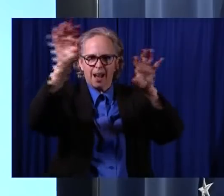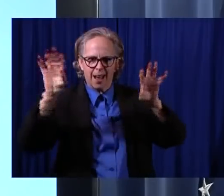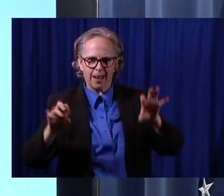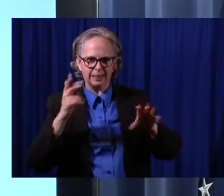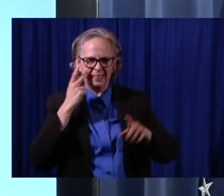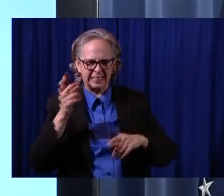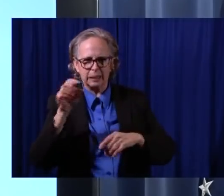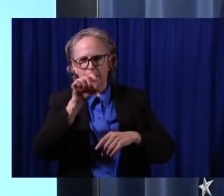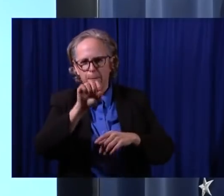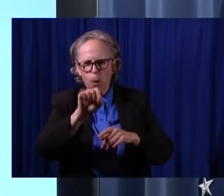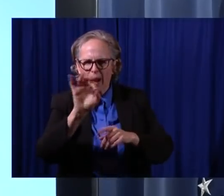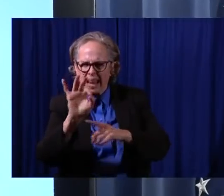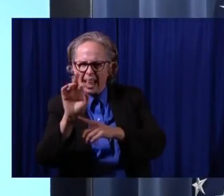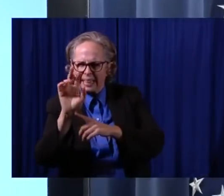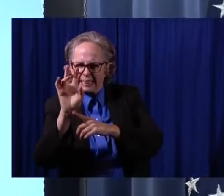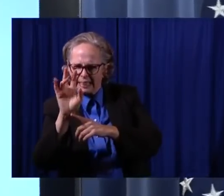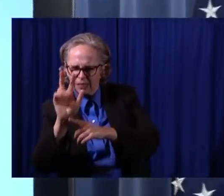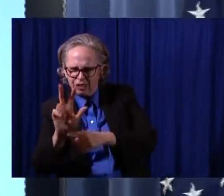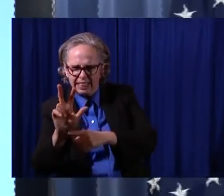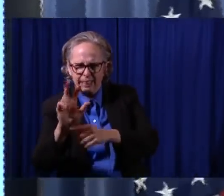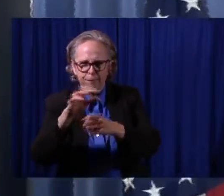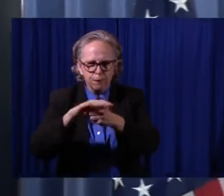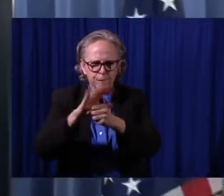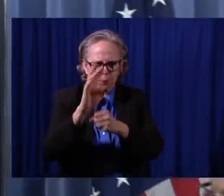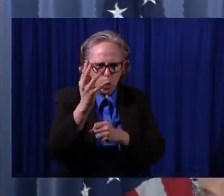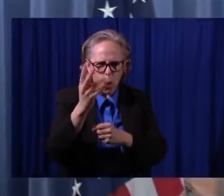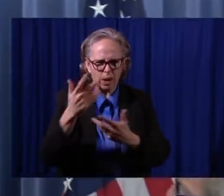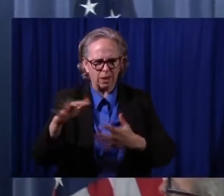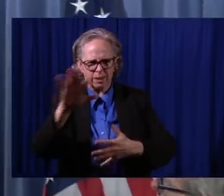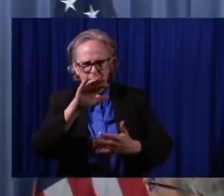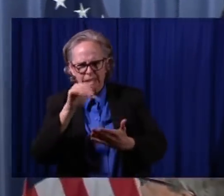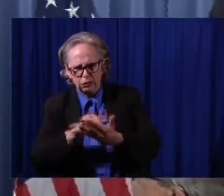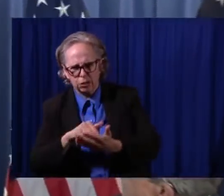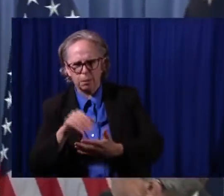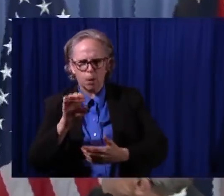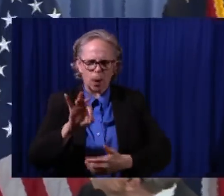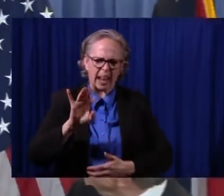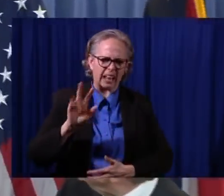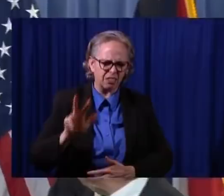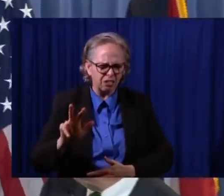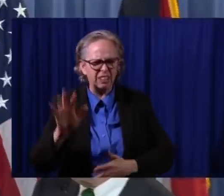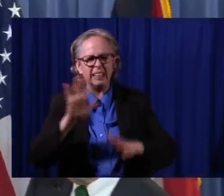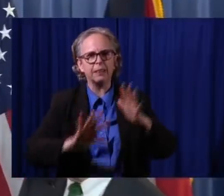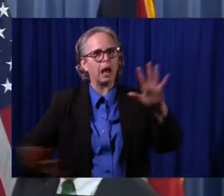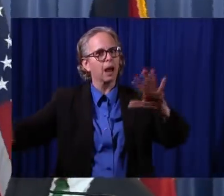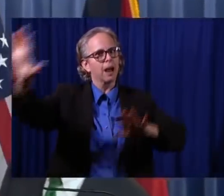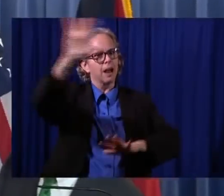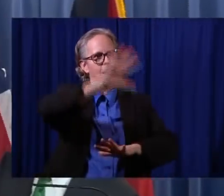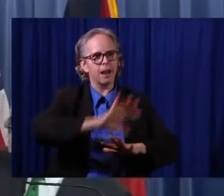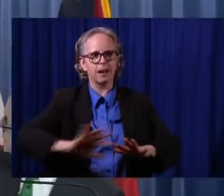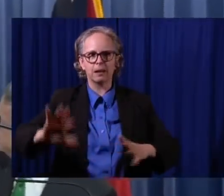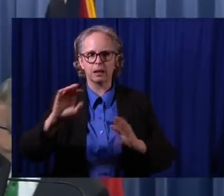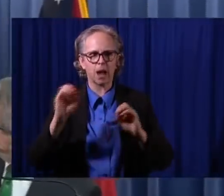YOU CAN SEE NORTH REGION ONE AT .65 AND REGION 2 IN CLEVELAND